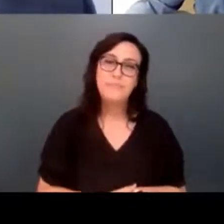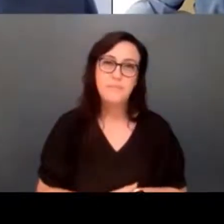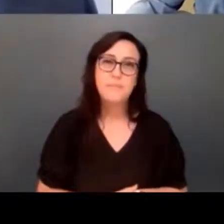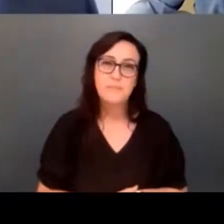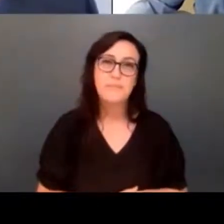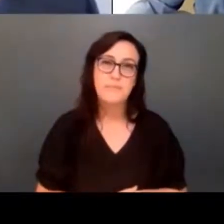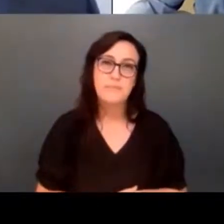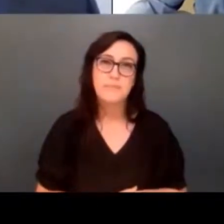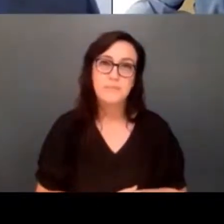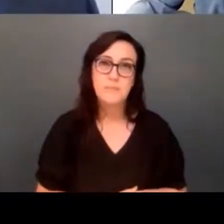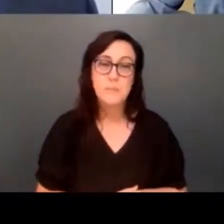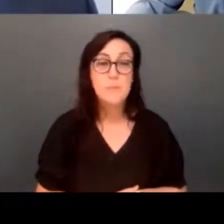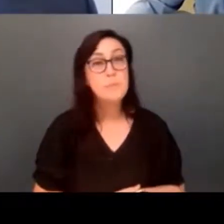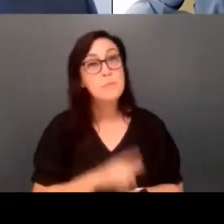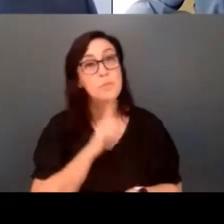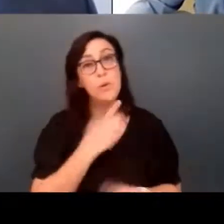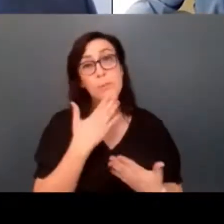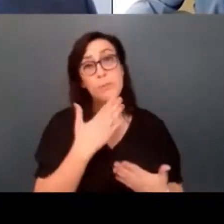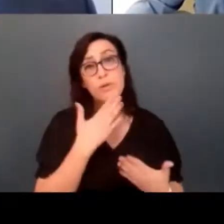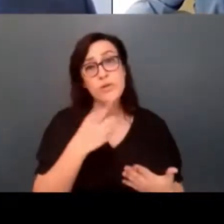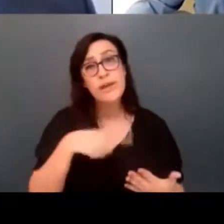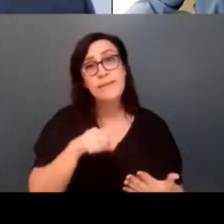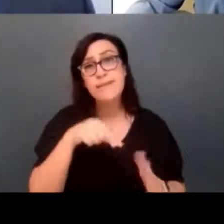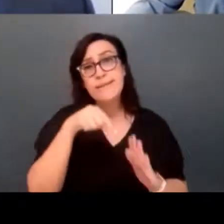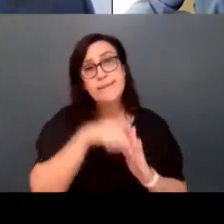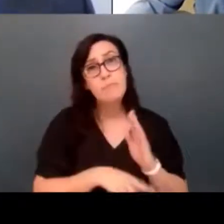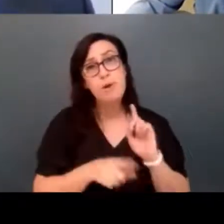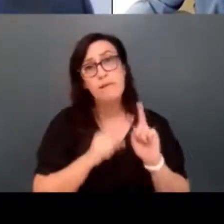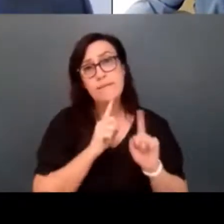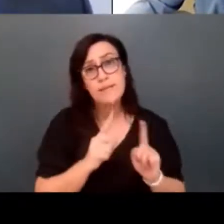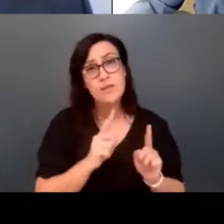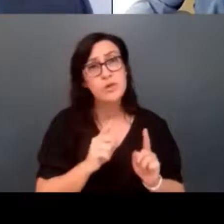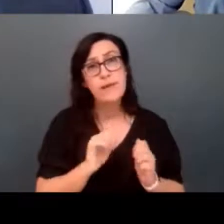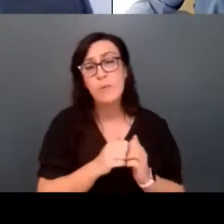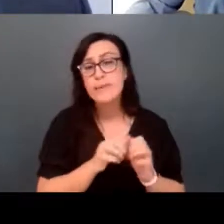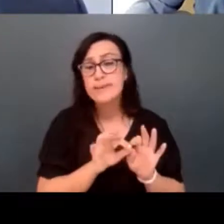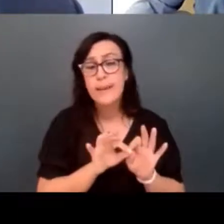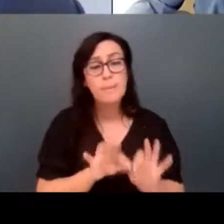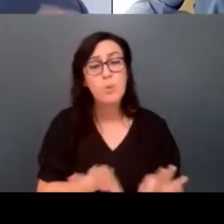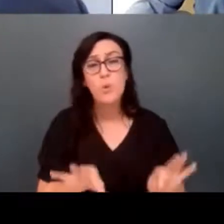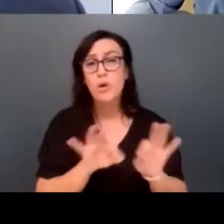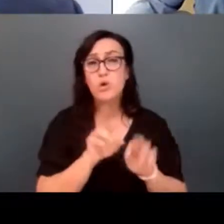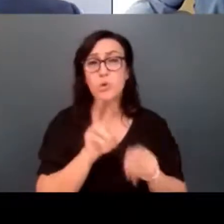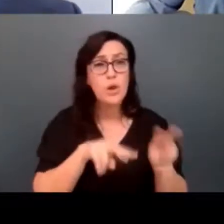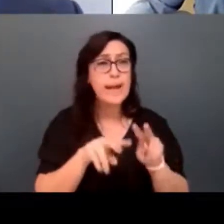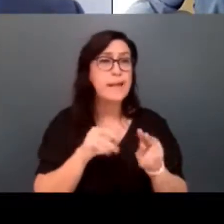this deep conversation on the importance of looking at multiple forms of evidence and there's other pieces that I would want to go into,